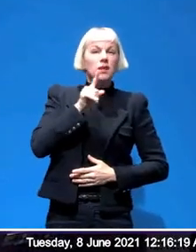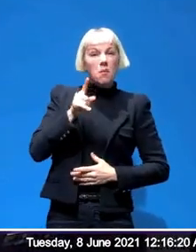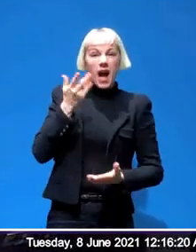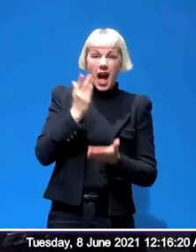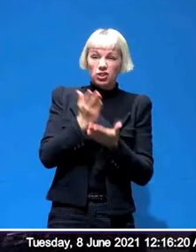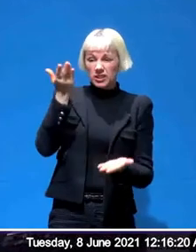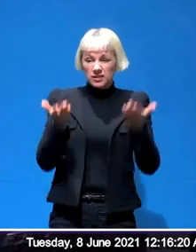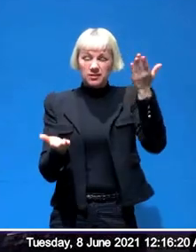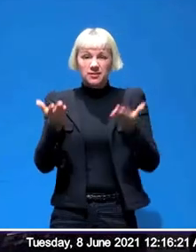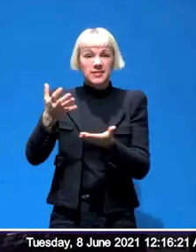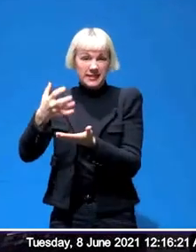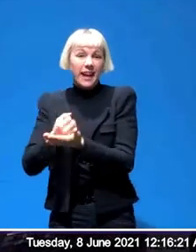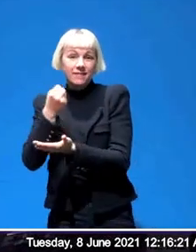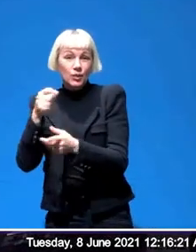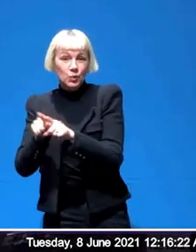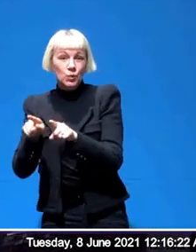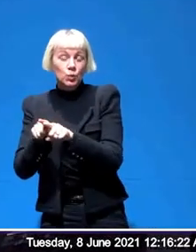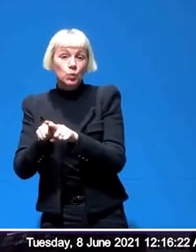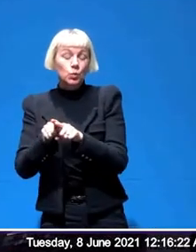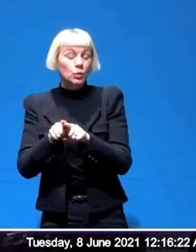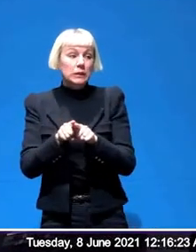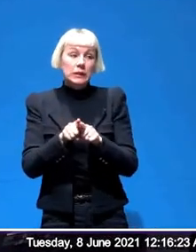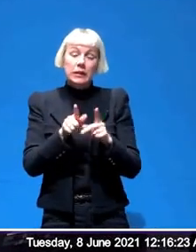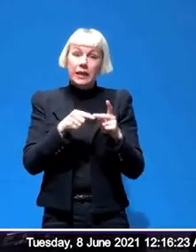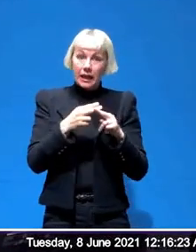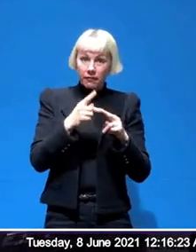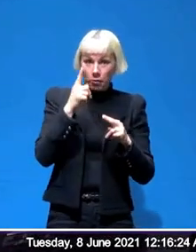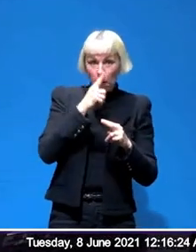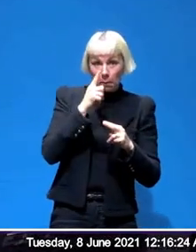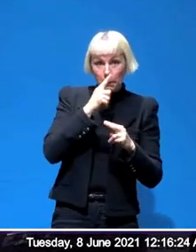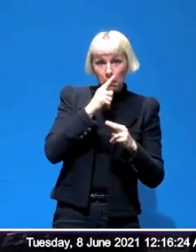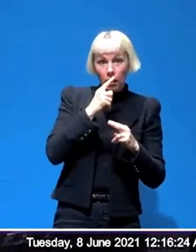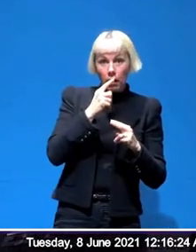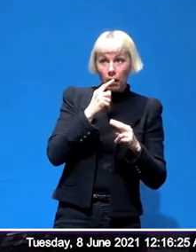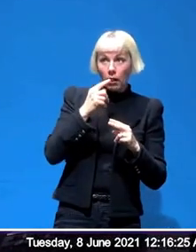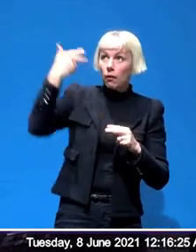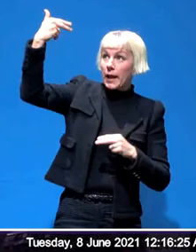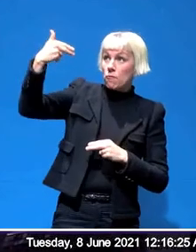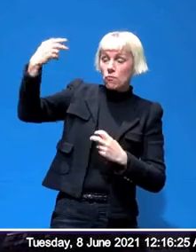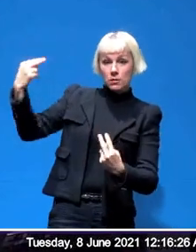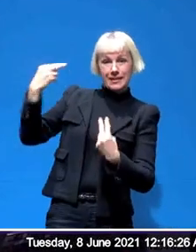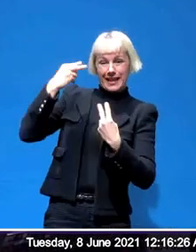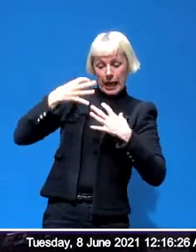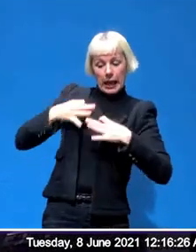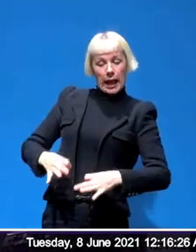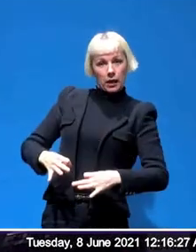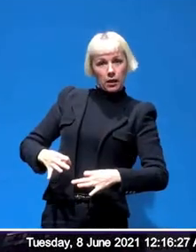If it is between people seeing Daniel naked or seeing Daniel being safe